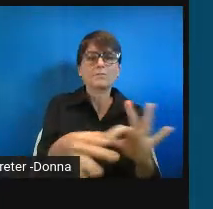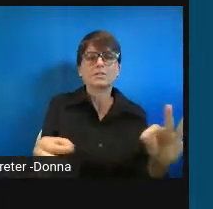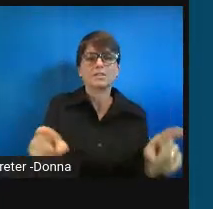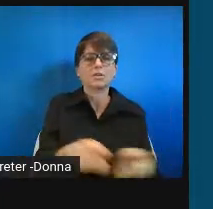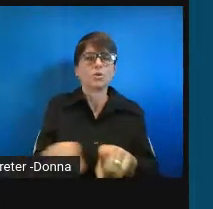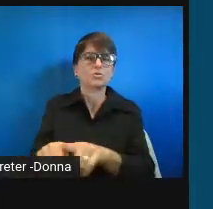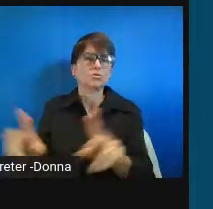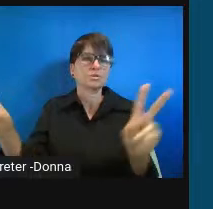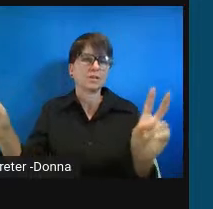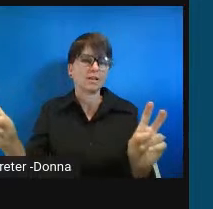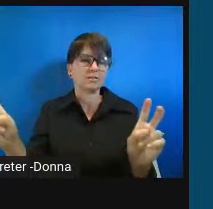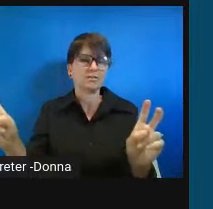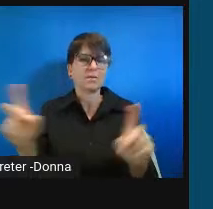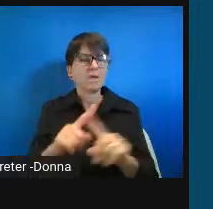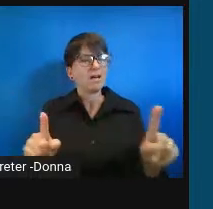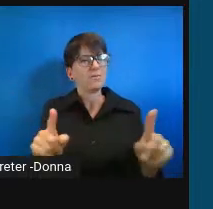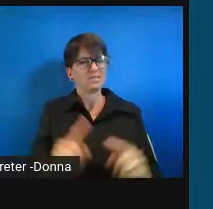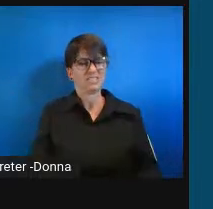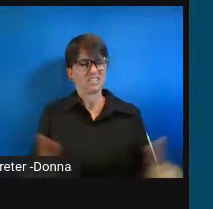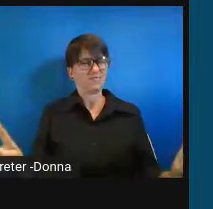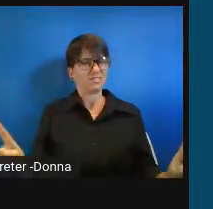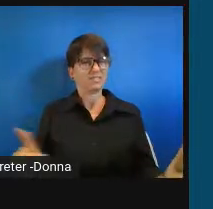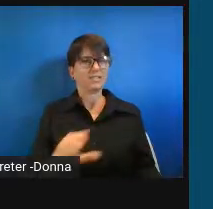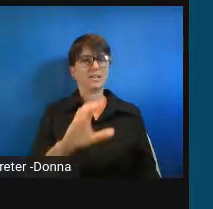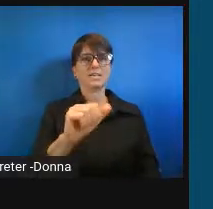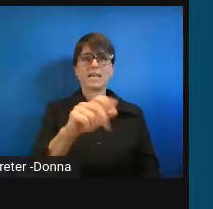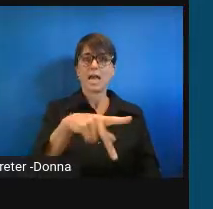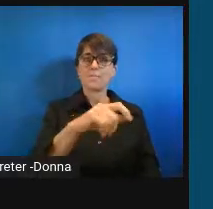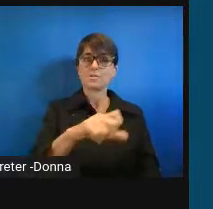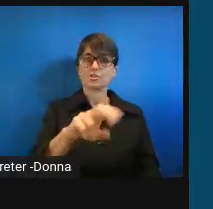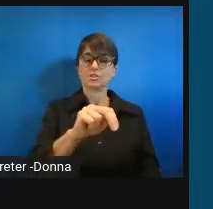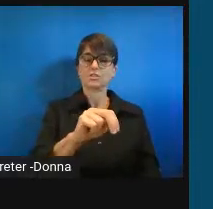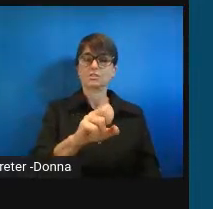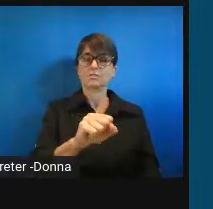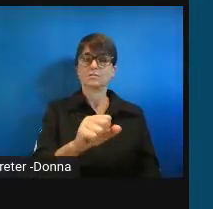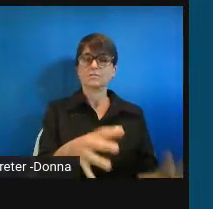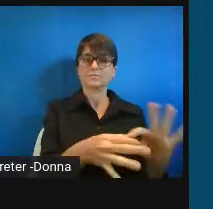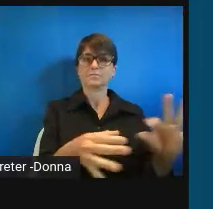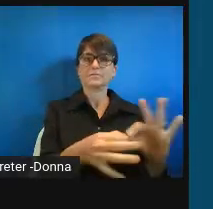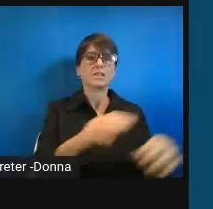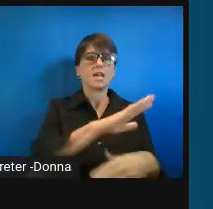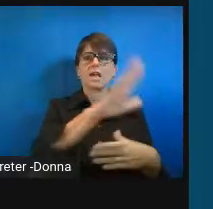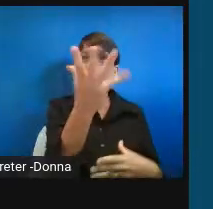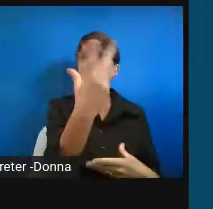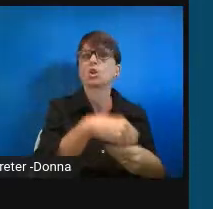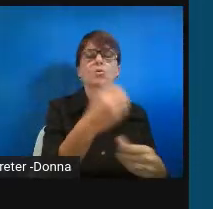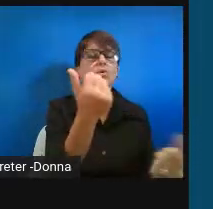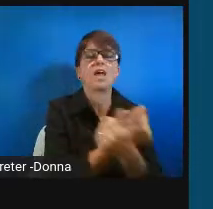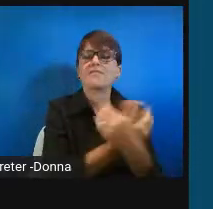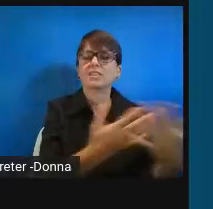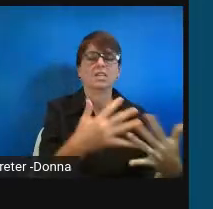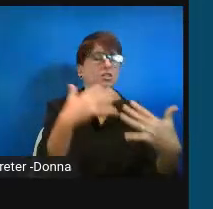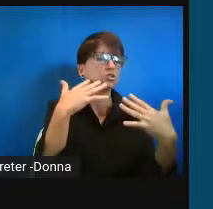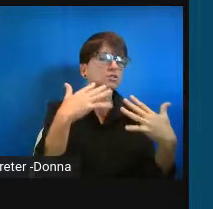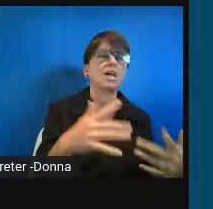There is a lot to consider when it comes to videos but one of the easier things you can do is to add captions or subtitles to your videos.